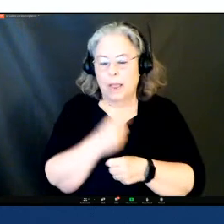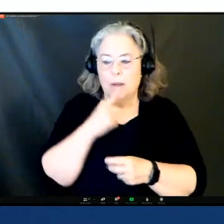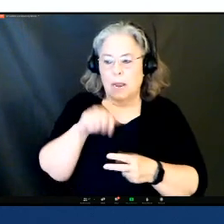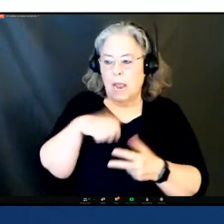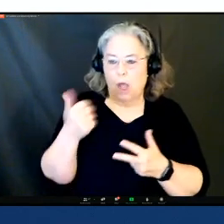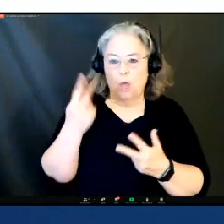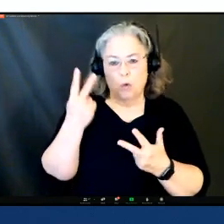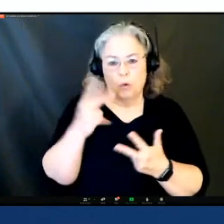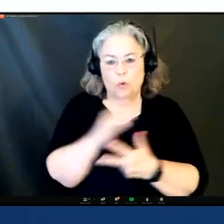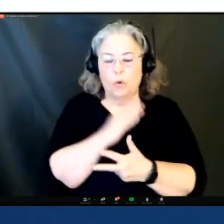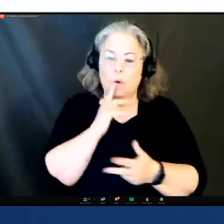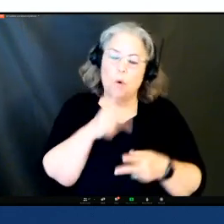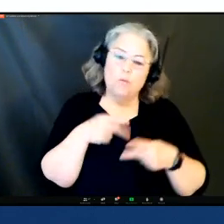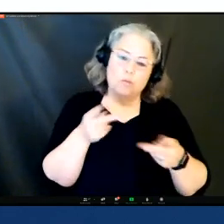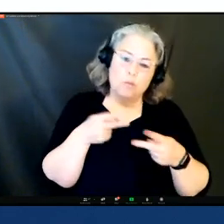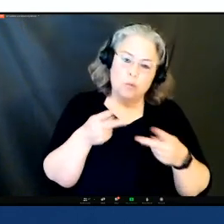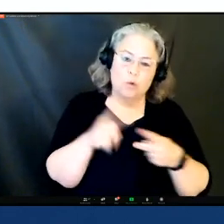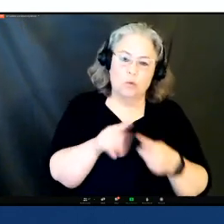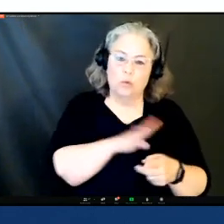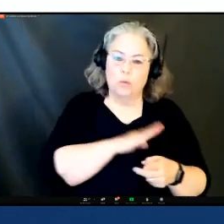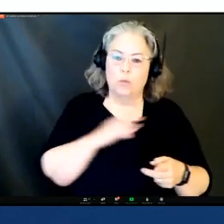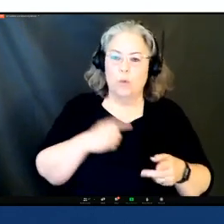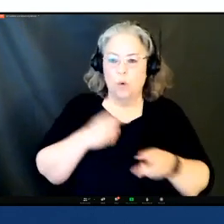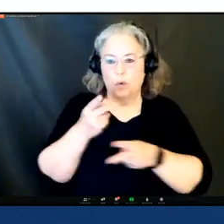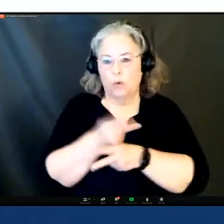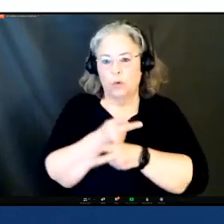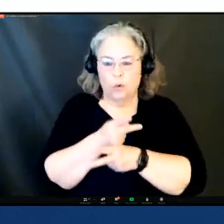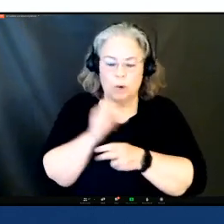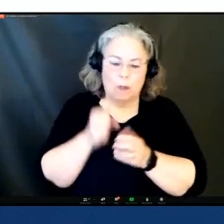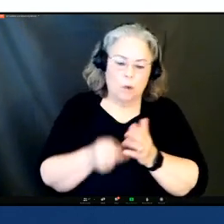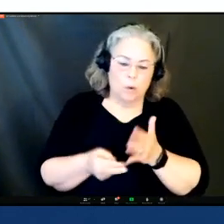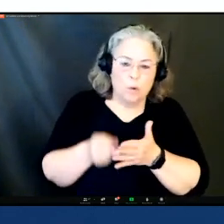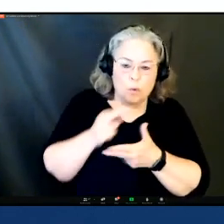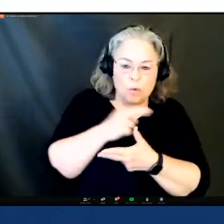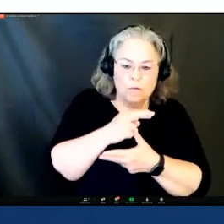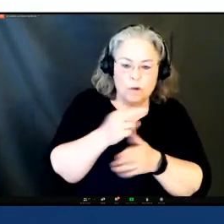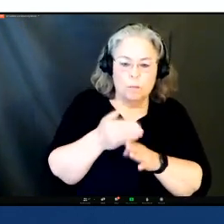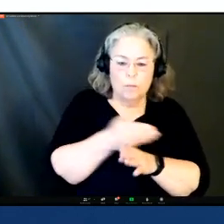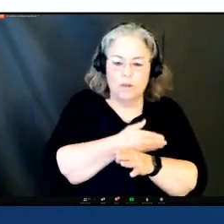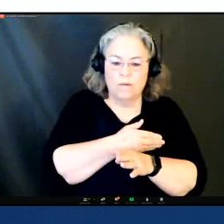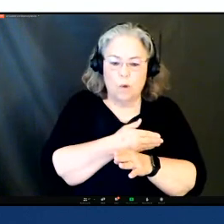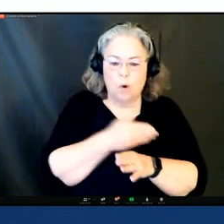are proposals to the Board of Supervisors. That can be reviewed prior to budget hearings in June or September.